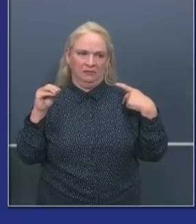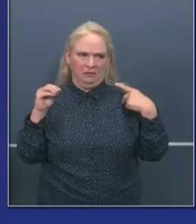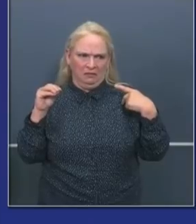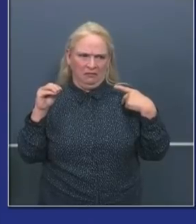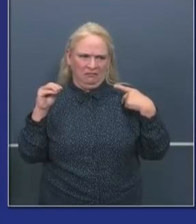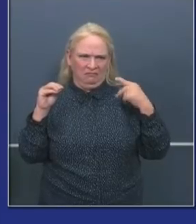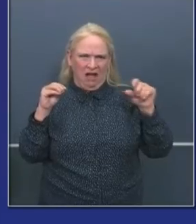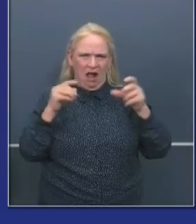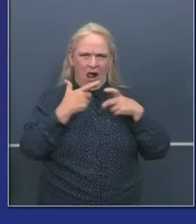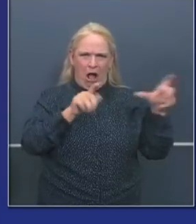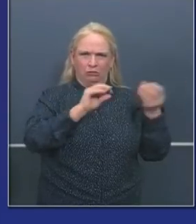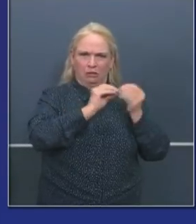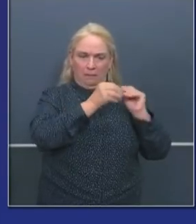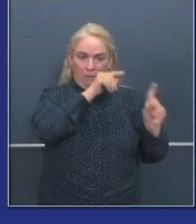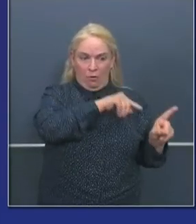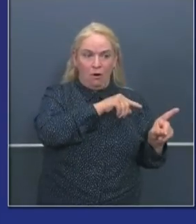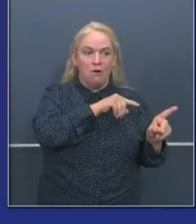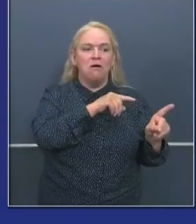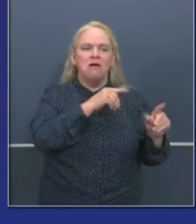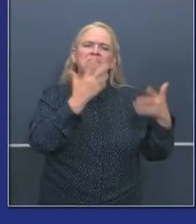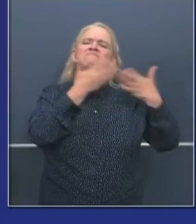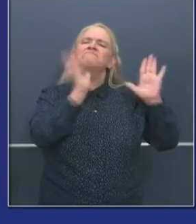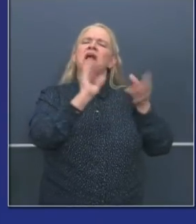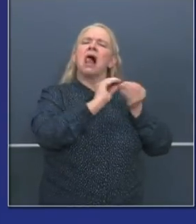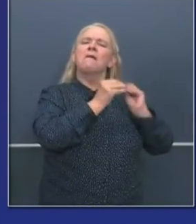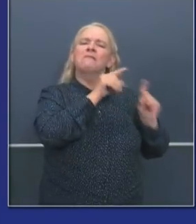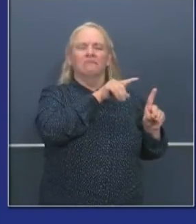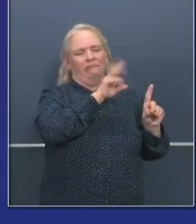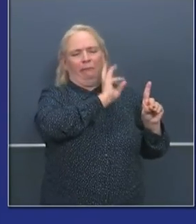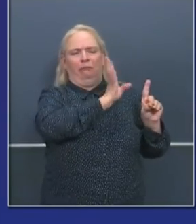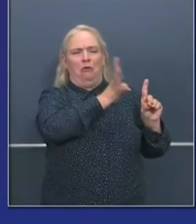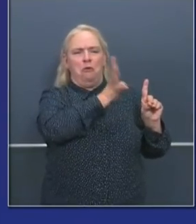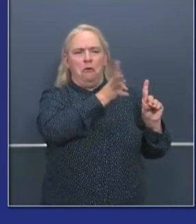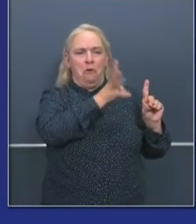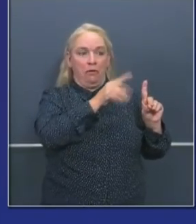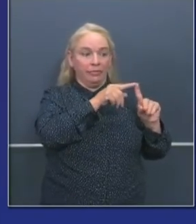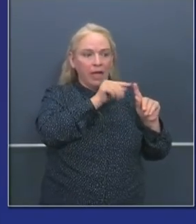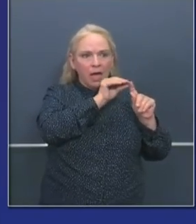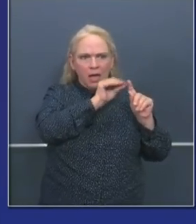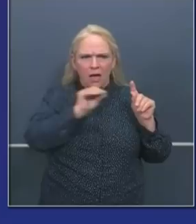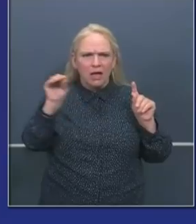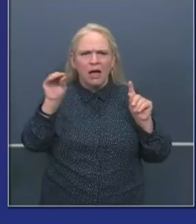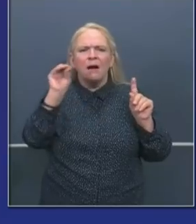TOTAL POPULATION OF OUR CURRENT HOSPITAL SYSTEM THAT IS OVER 46, 035 AND THAT'S REPRESENTED